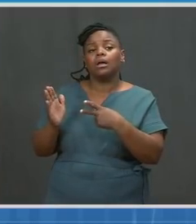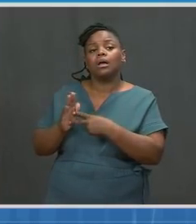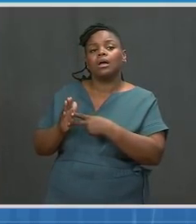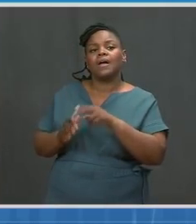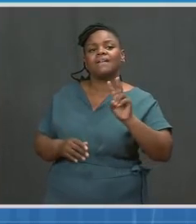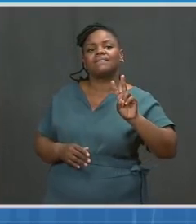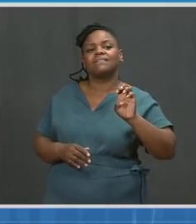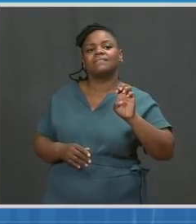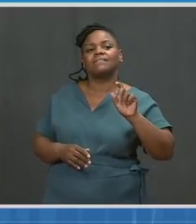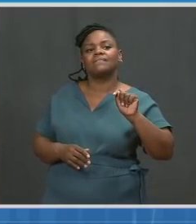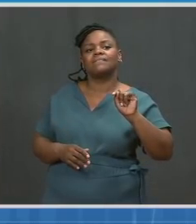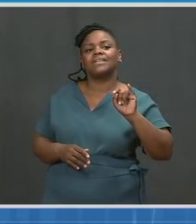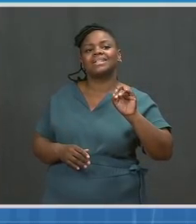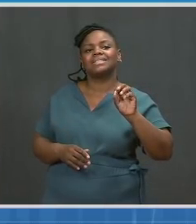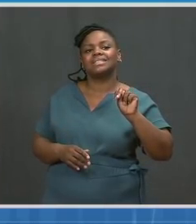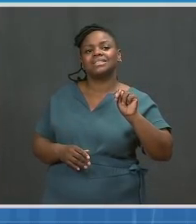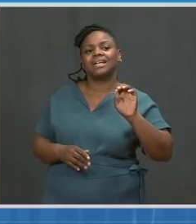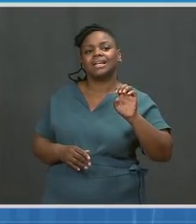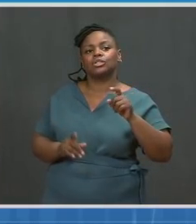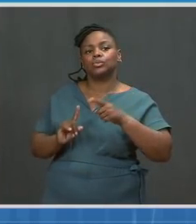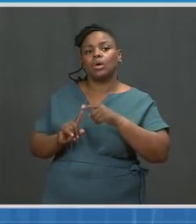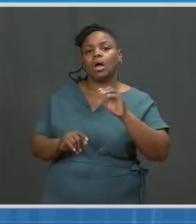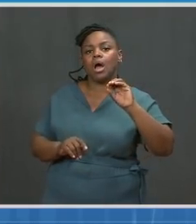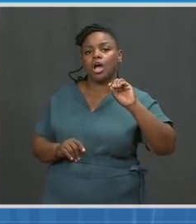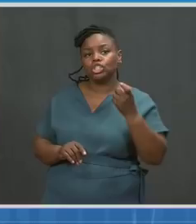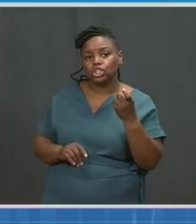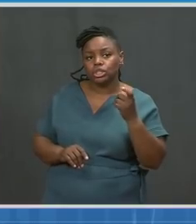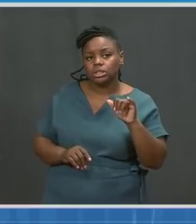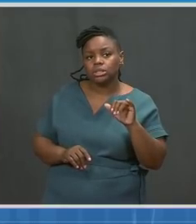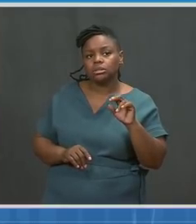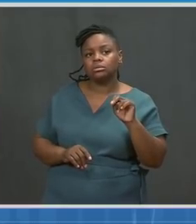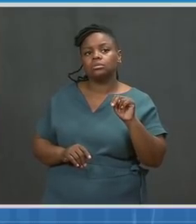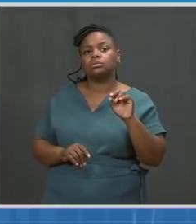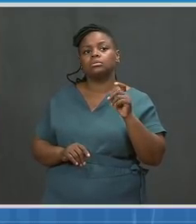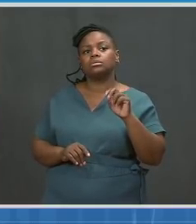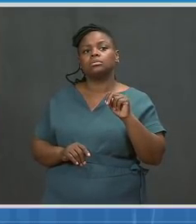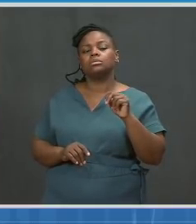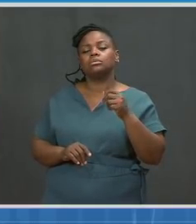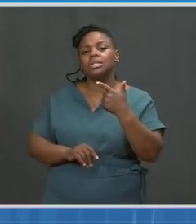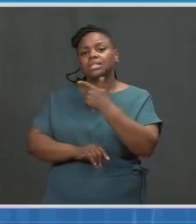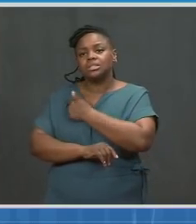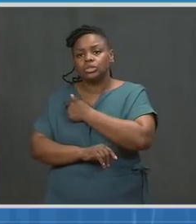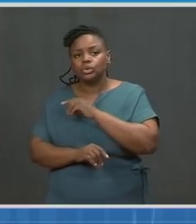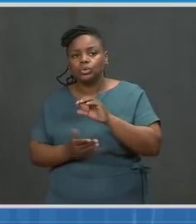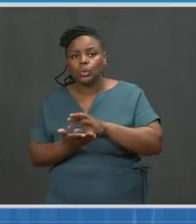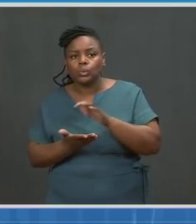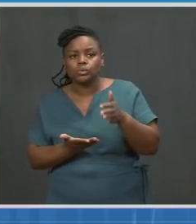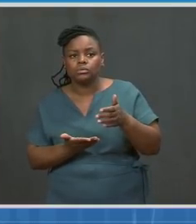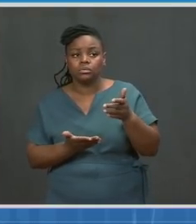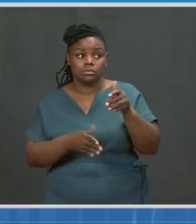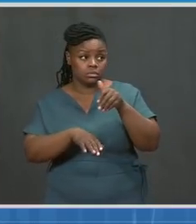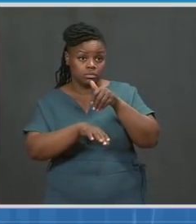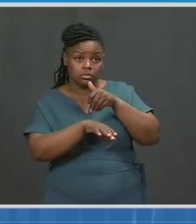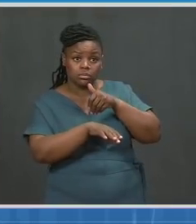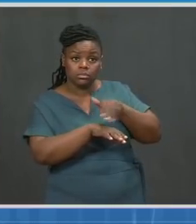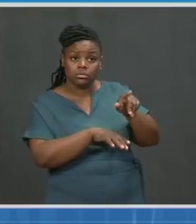and then, secondly, on the vaccine doses, when you anticipate those will be sent out? Mr. Slavitt: Yeah, I mean, we're beginning to move immediately.